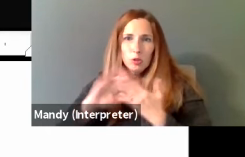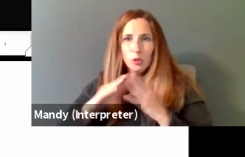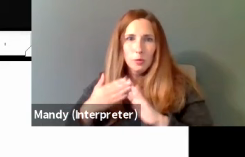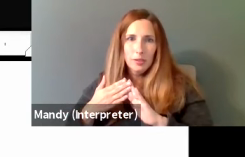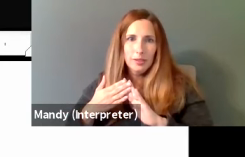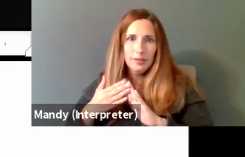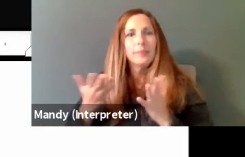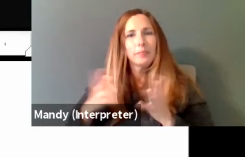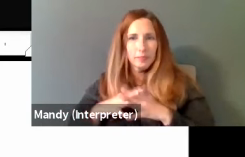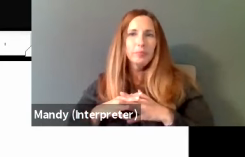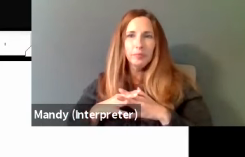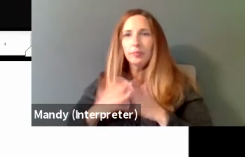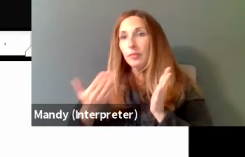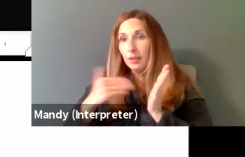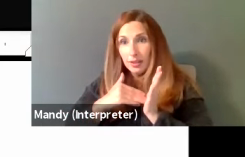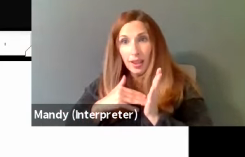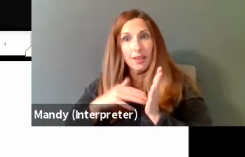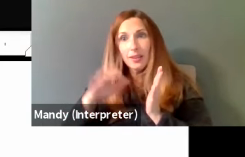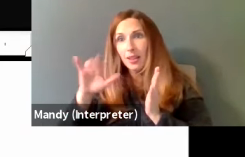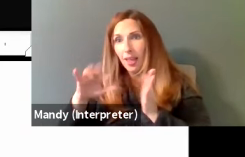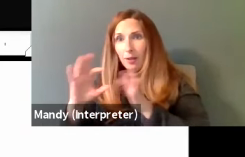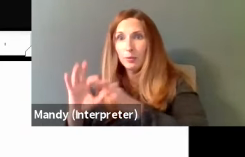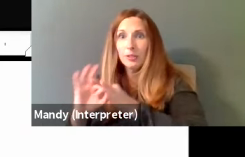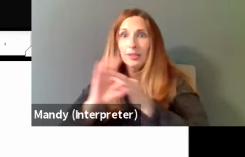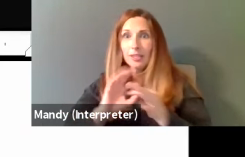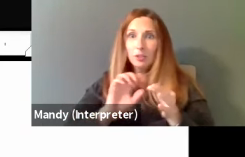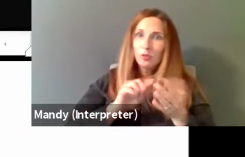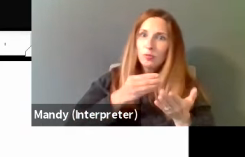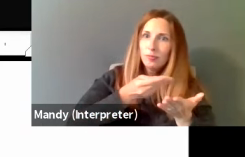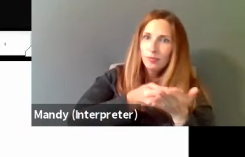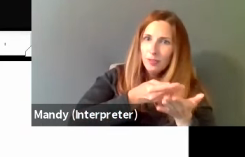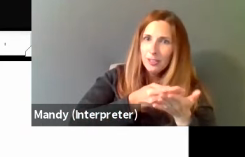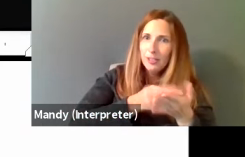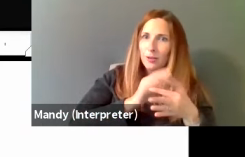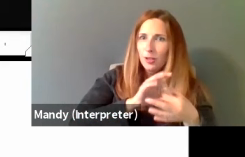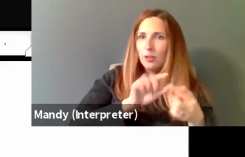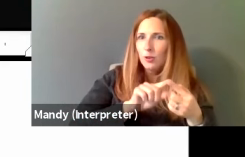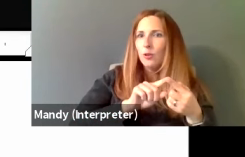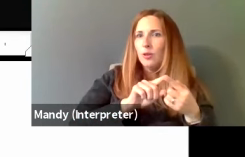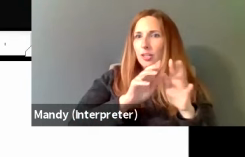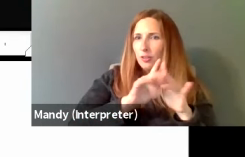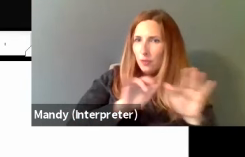And again that could link to funding around diversity, equity, and inclusion,